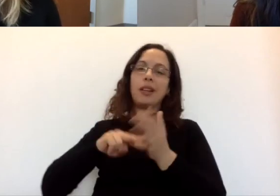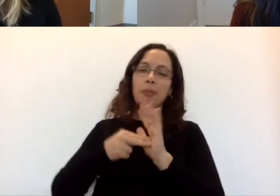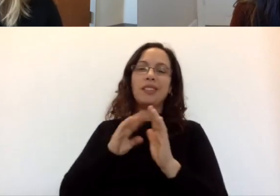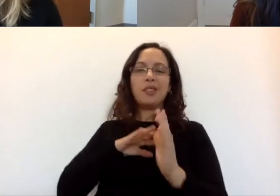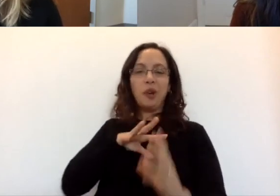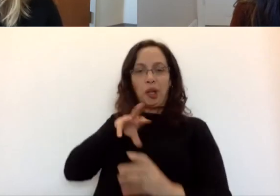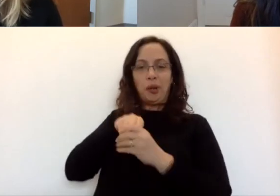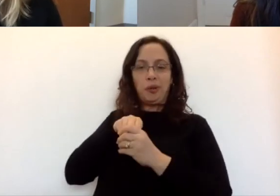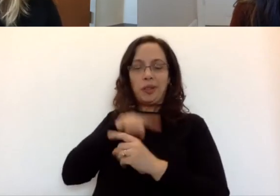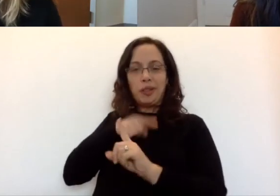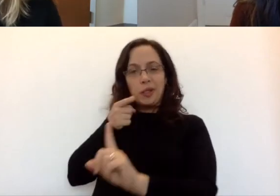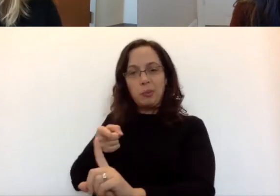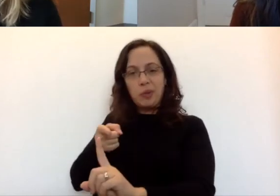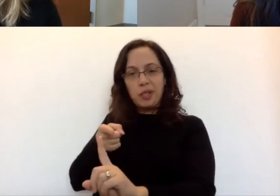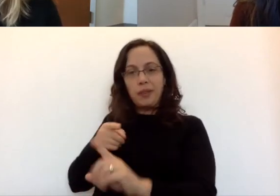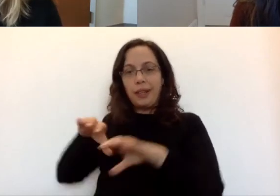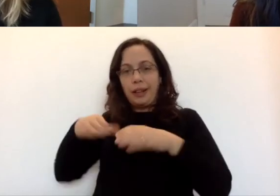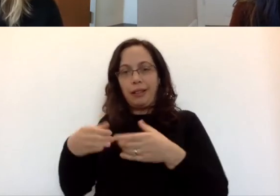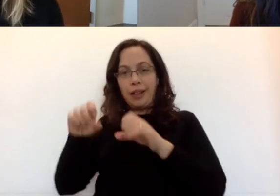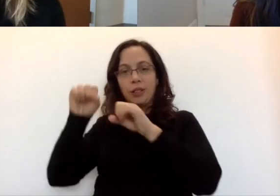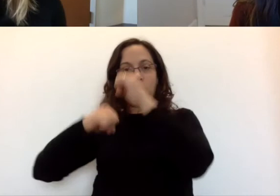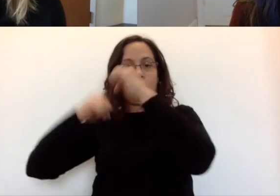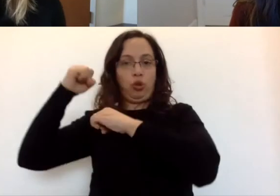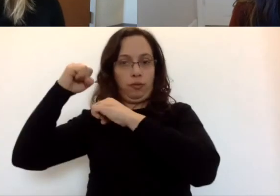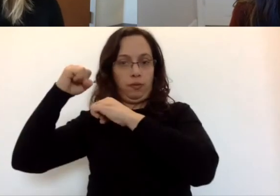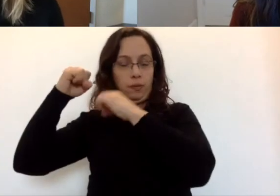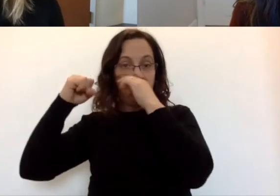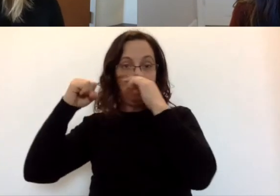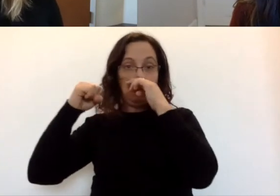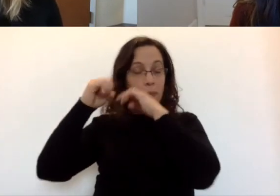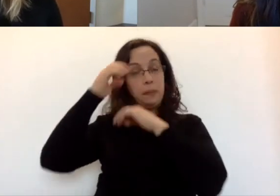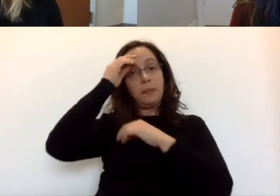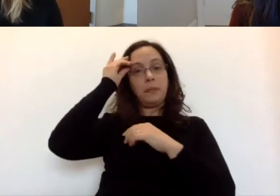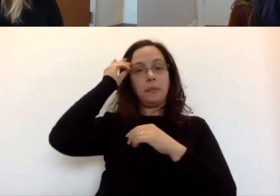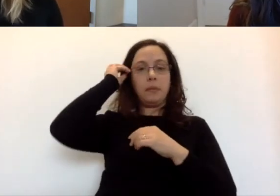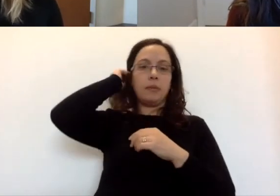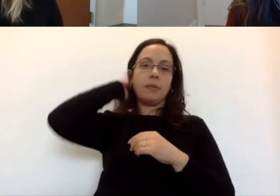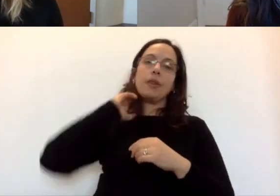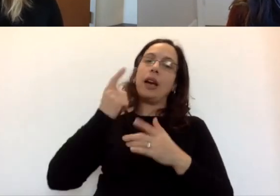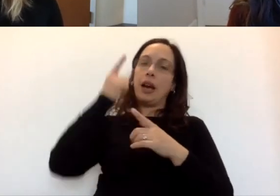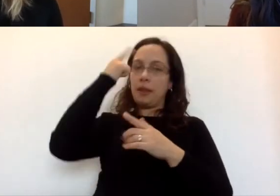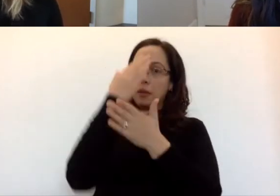um structure in some respects right? so, I think part of the story here is the way that economic